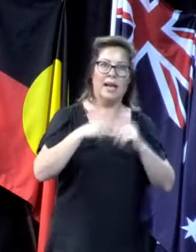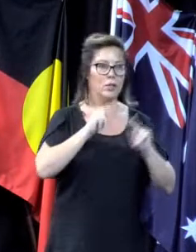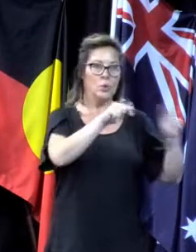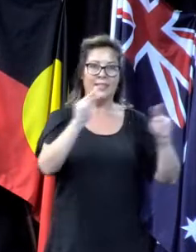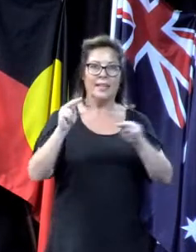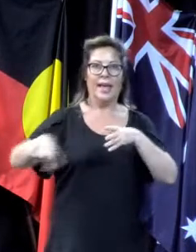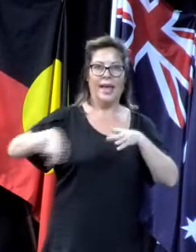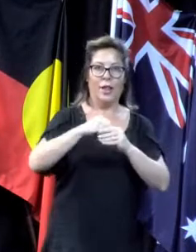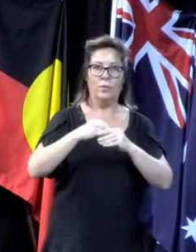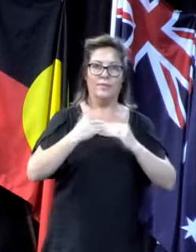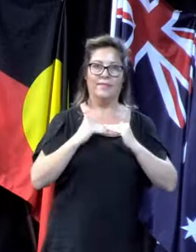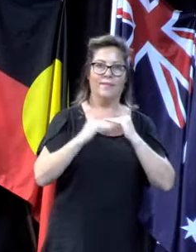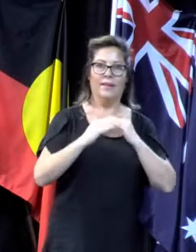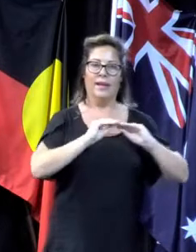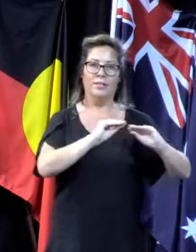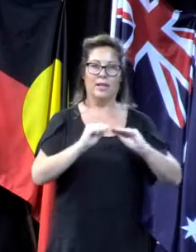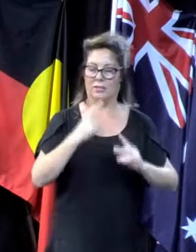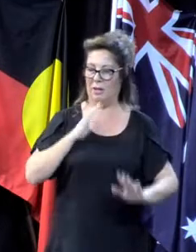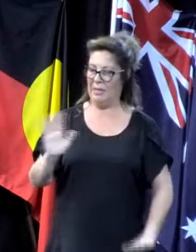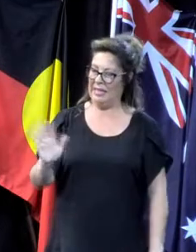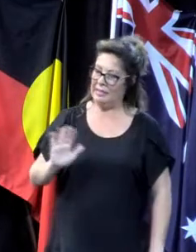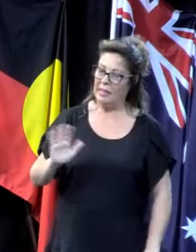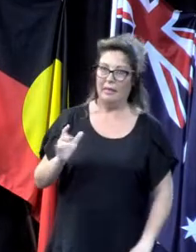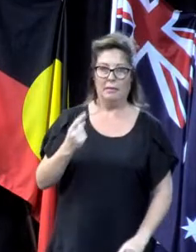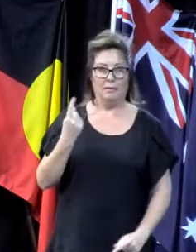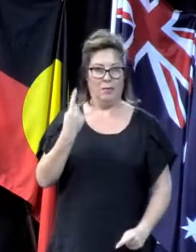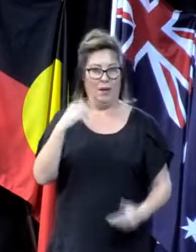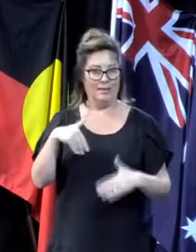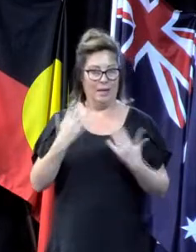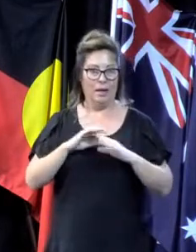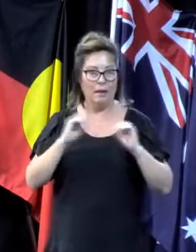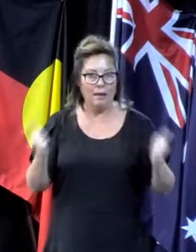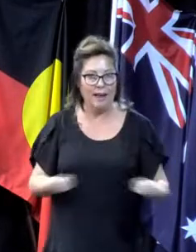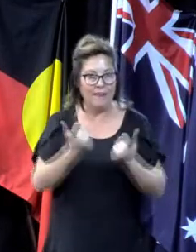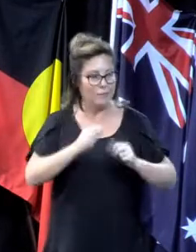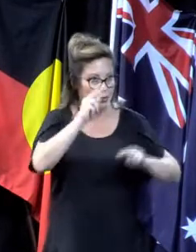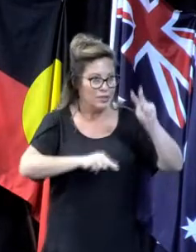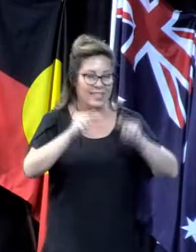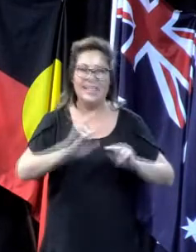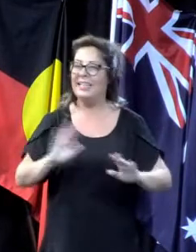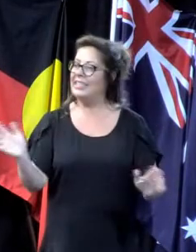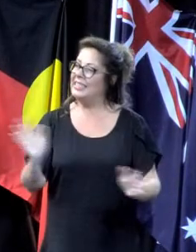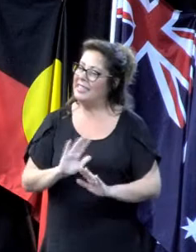the surface of being able to communicate to those people about what it is we do because it's everything that we do.